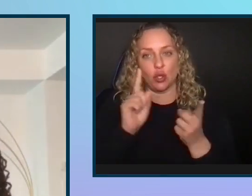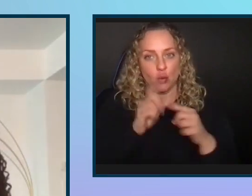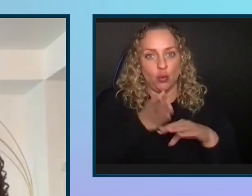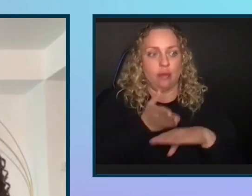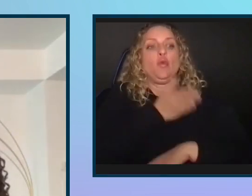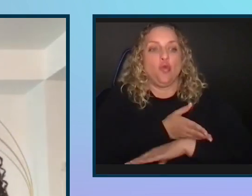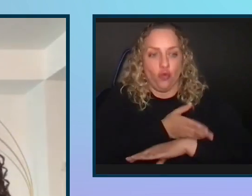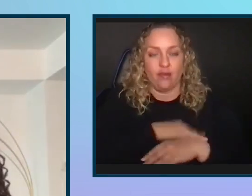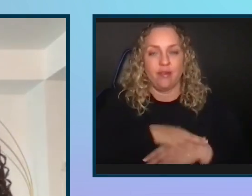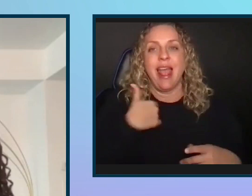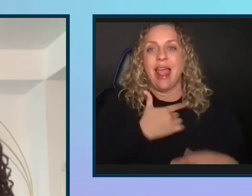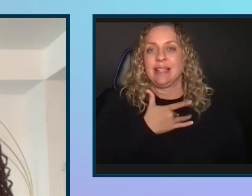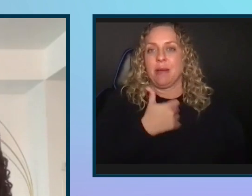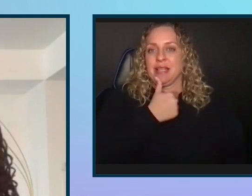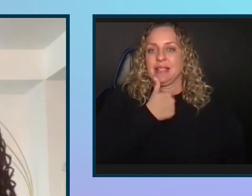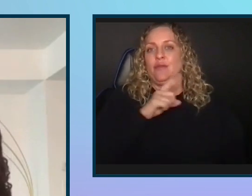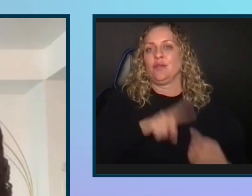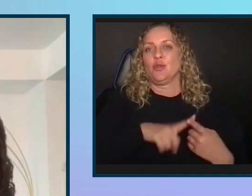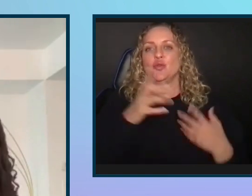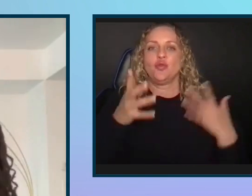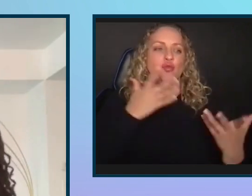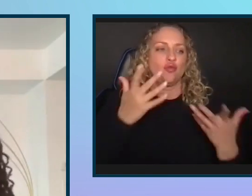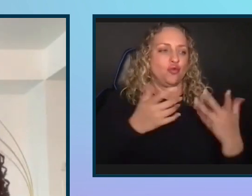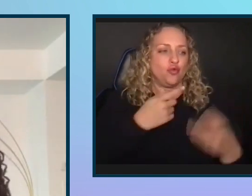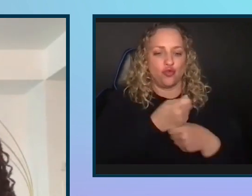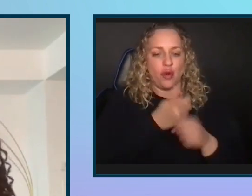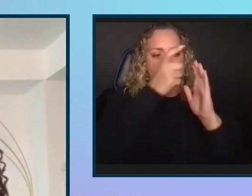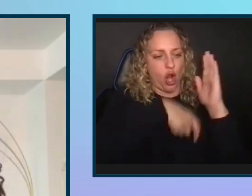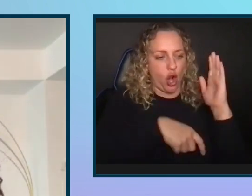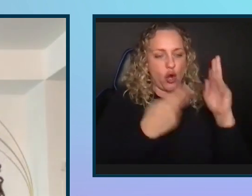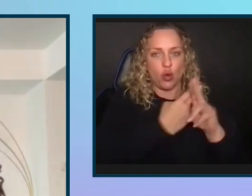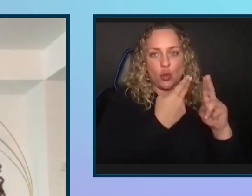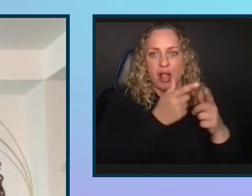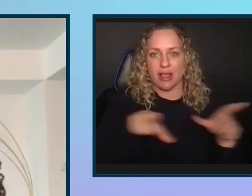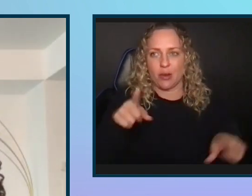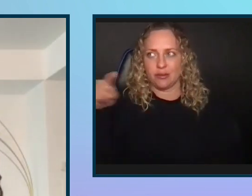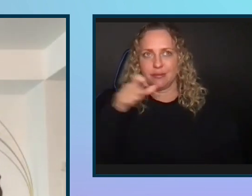I tend to create articles that use this language that no one actually uses.